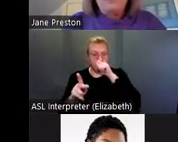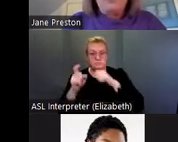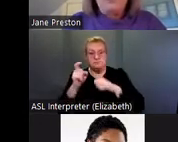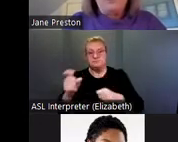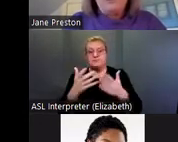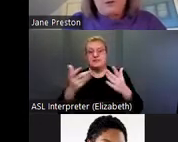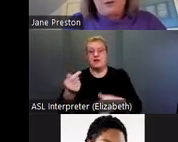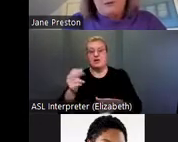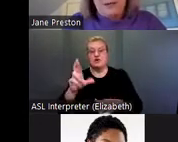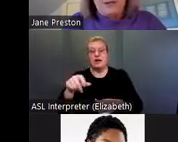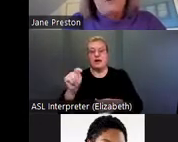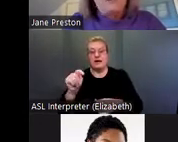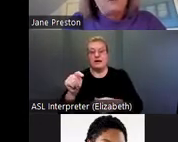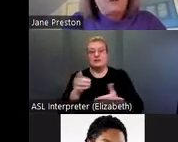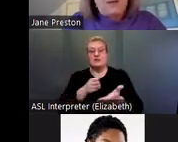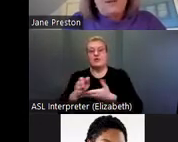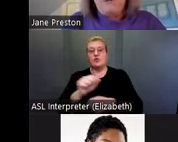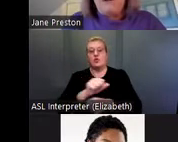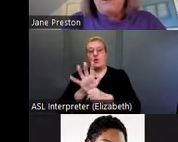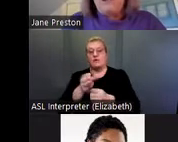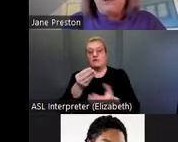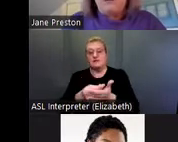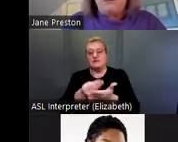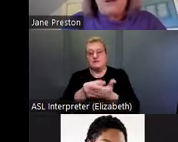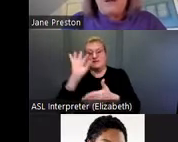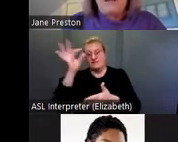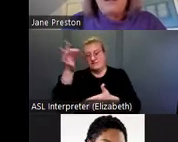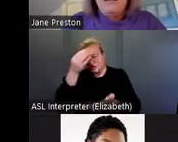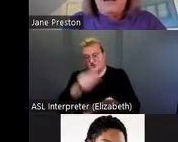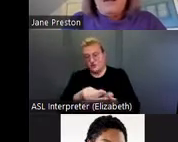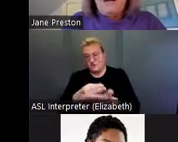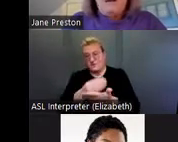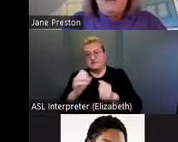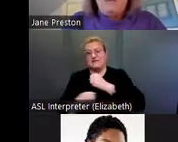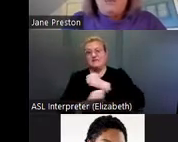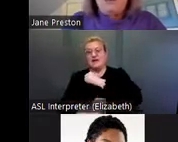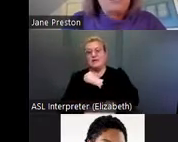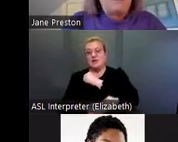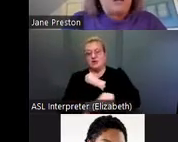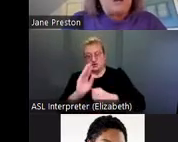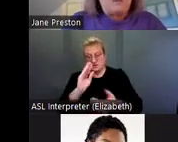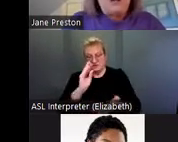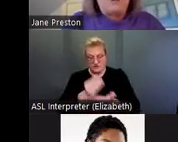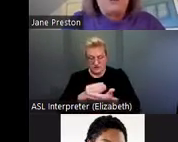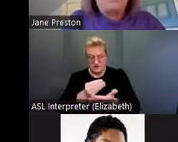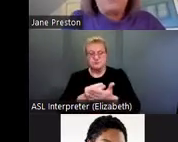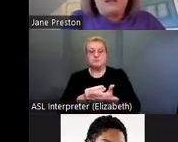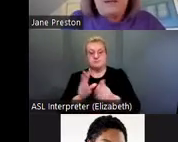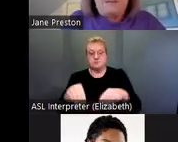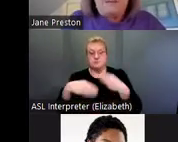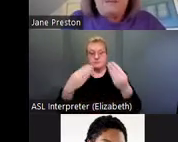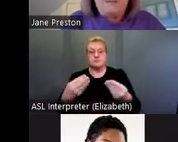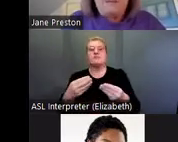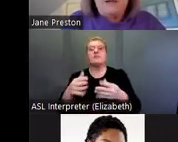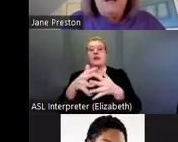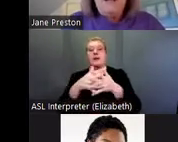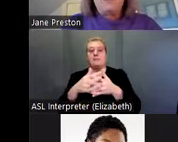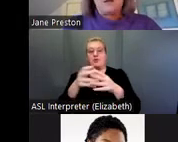through COVID funds, federal funds, and foundation funds provided by the American Rescue Plan.